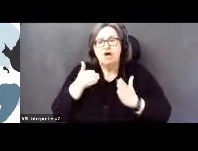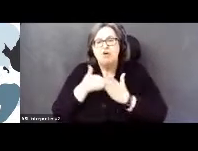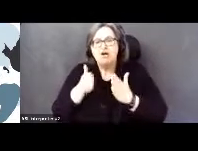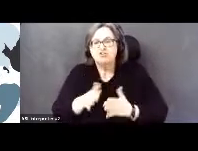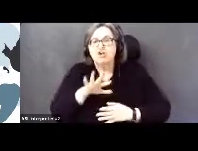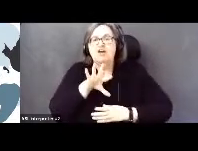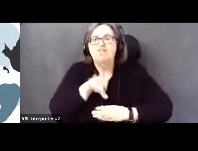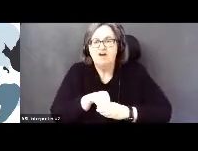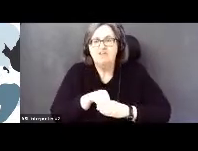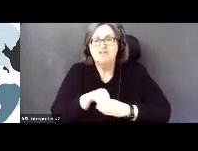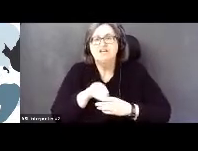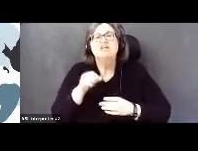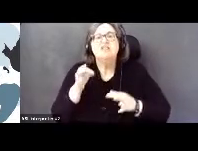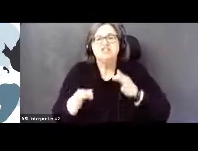in the justice system. It is really